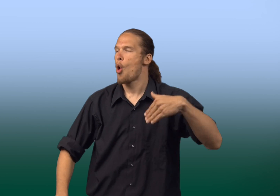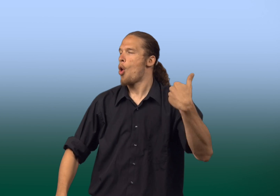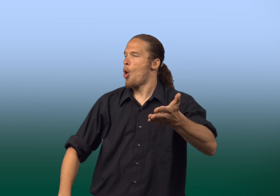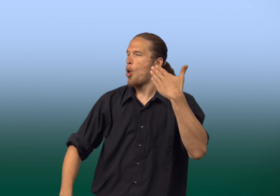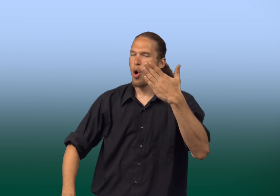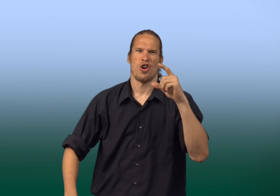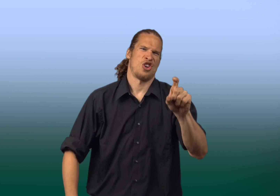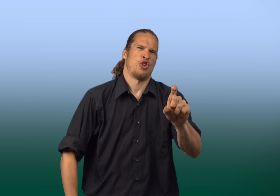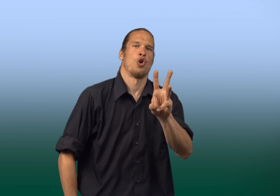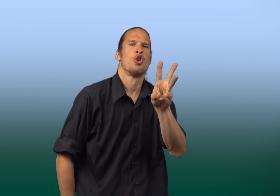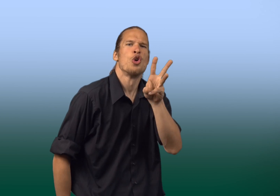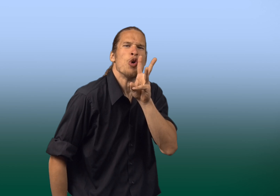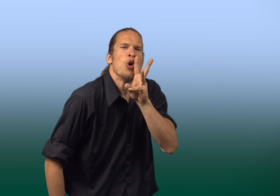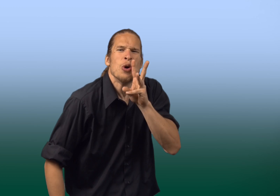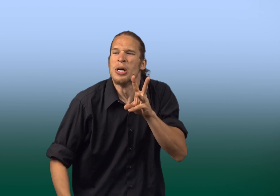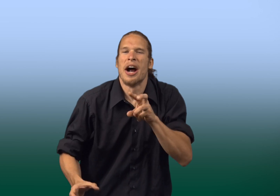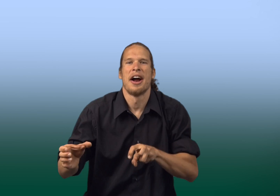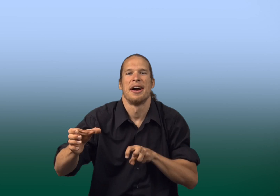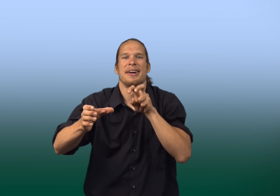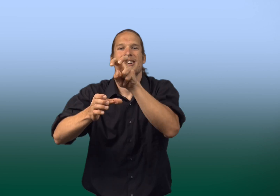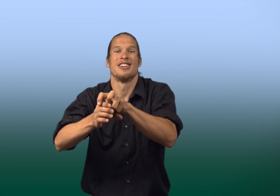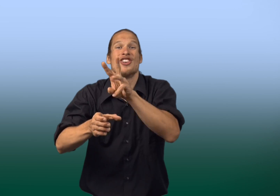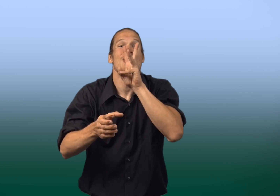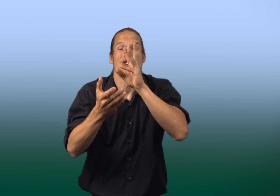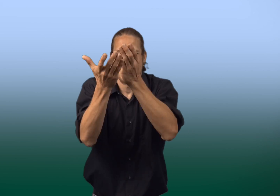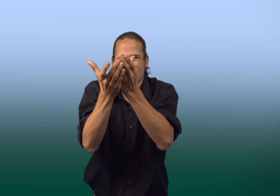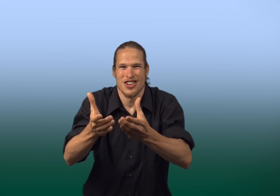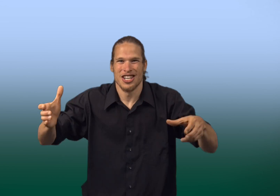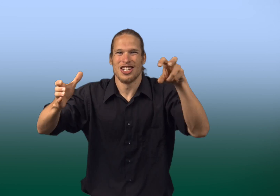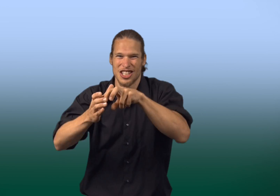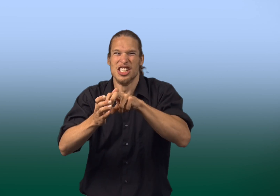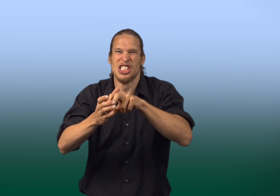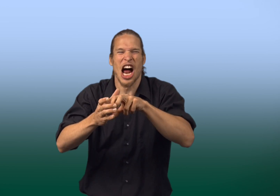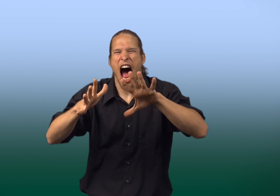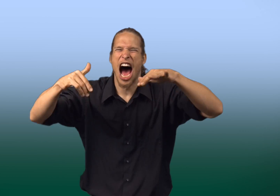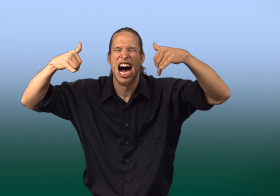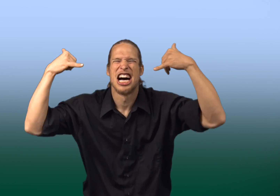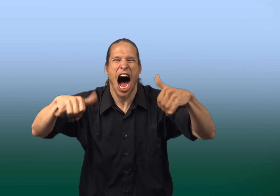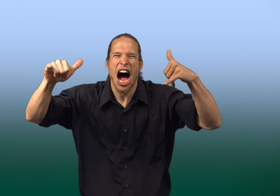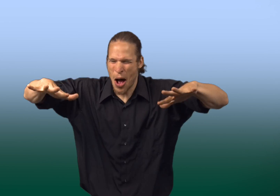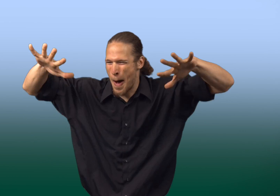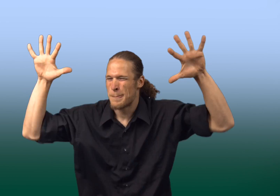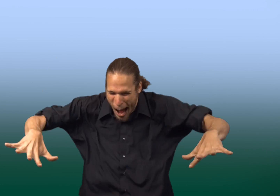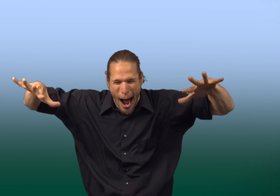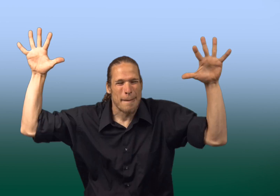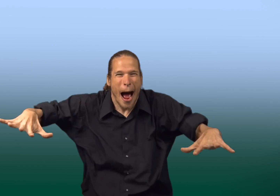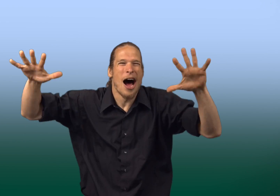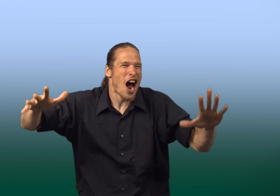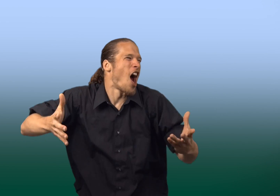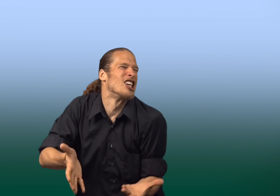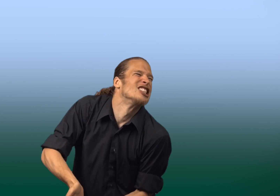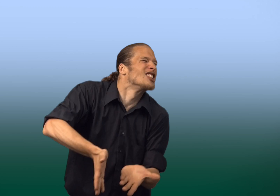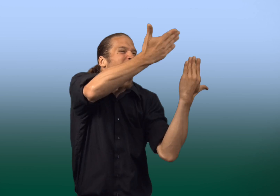Because it was so hot in the midst of his dancing and he needed some water. So he jumped into a water bowl and started playing in it.